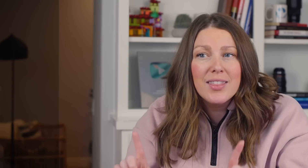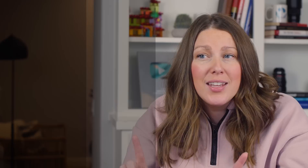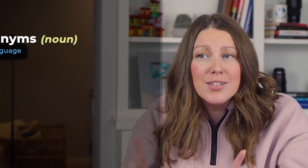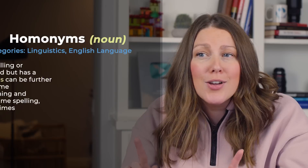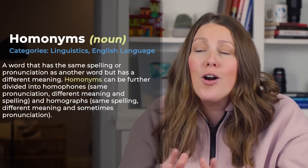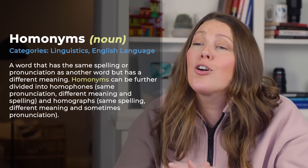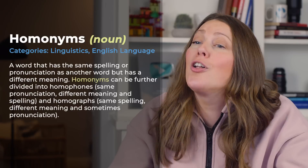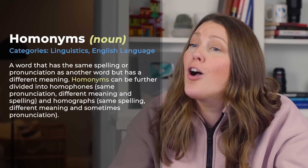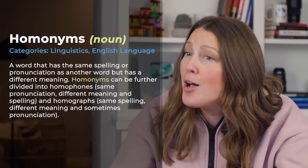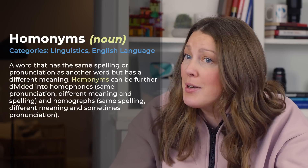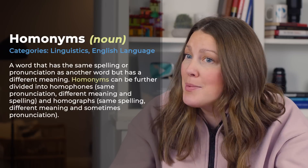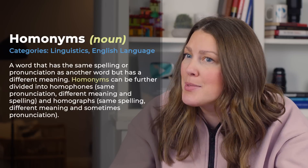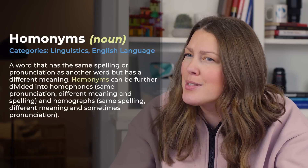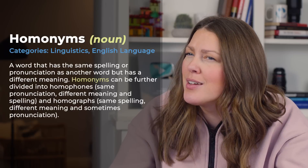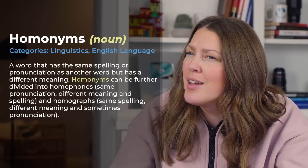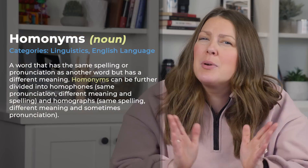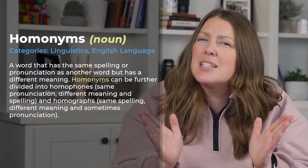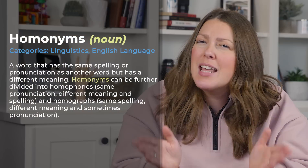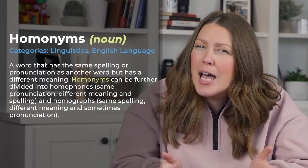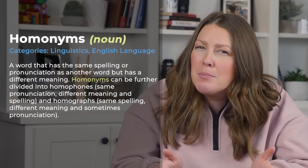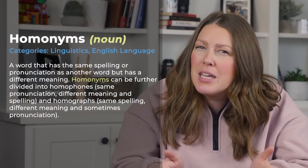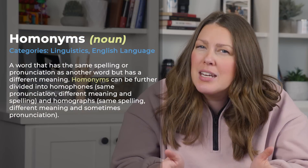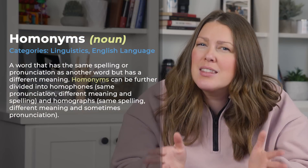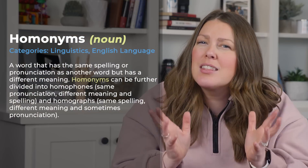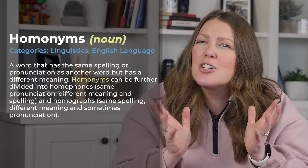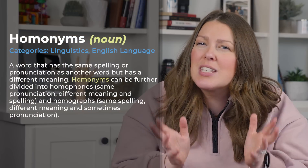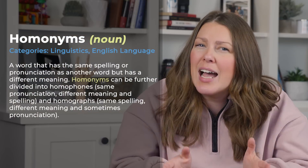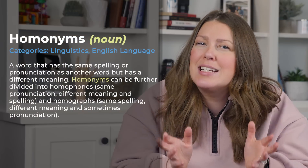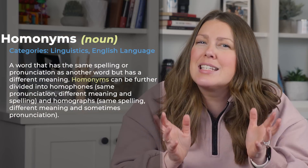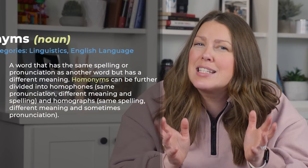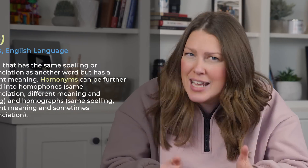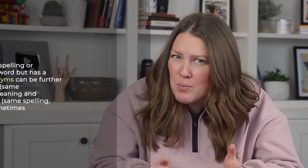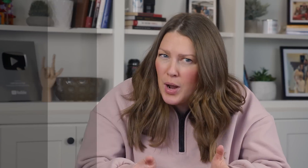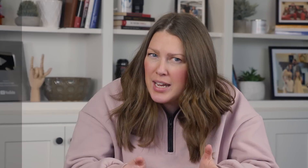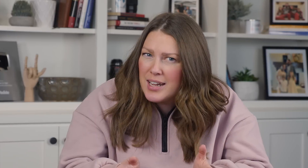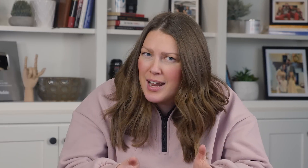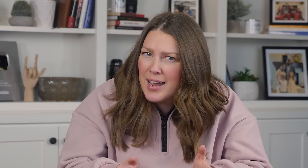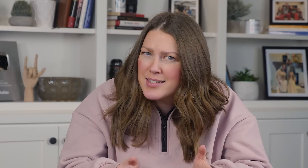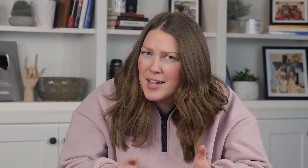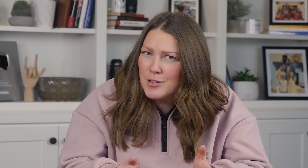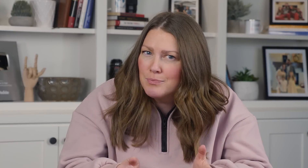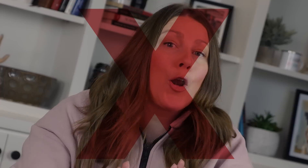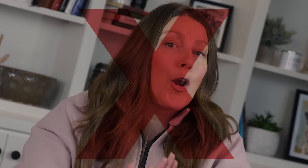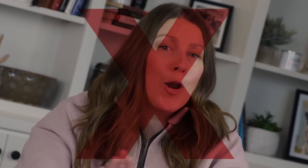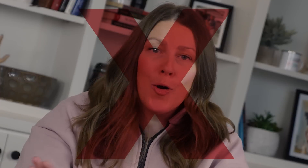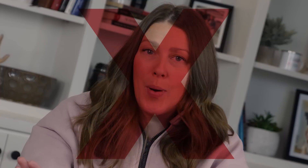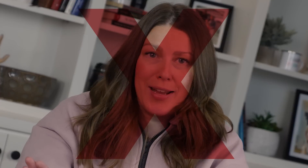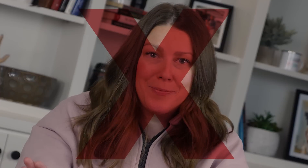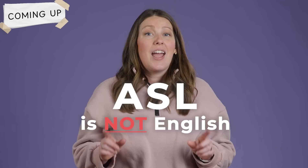These are called homonyms, but does that mean that they're signed the same way in ASL? No way!